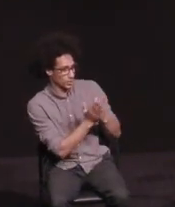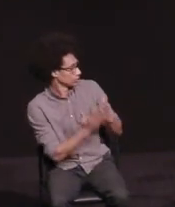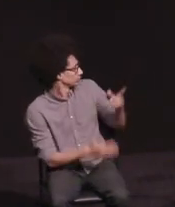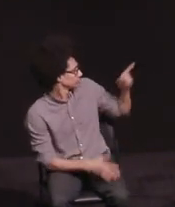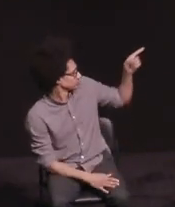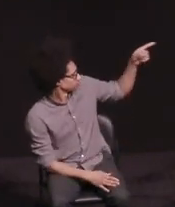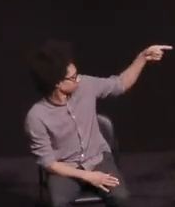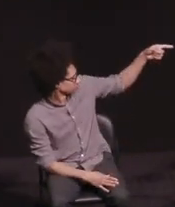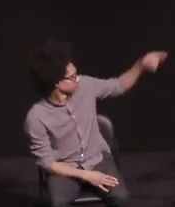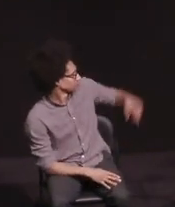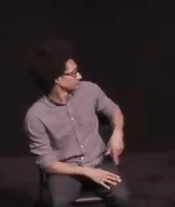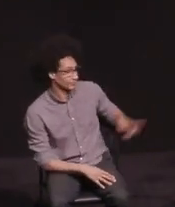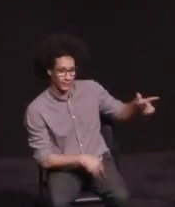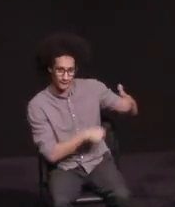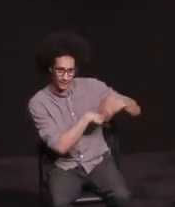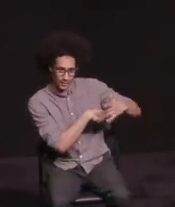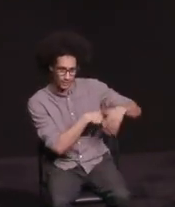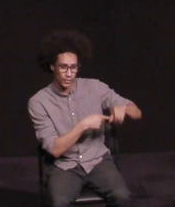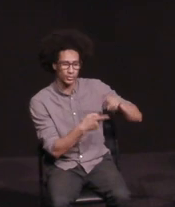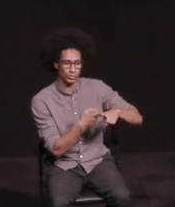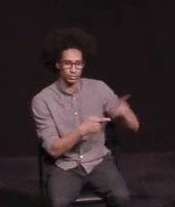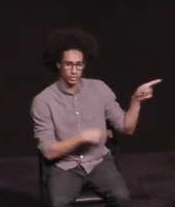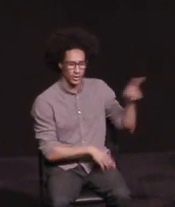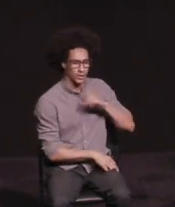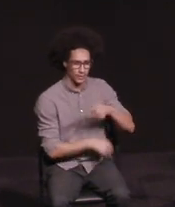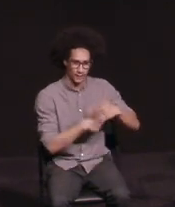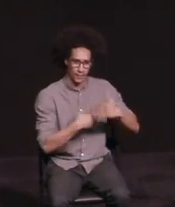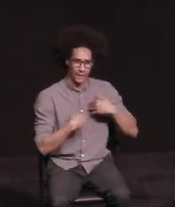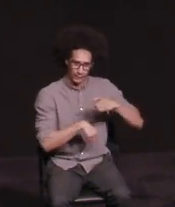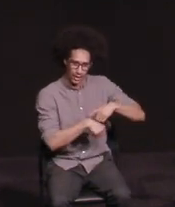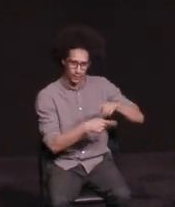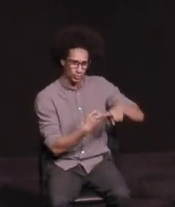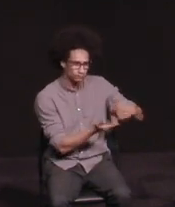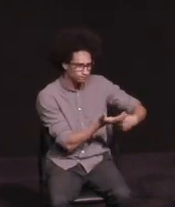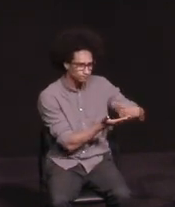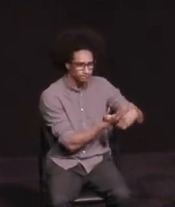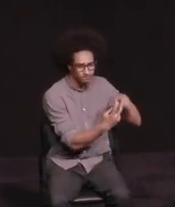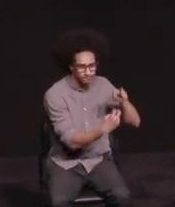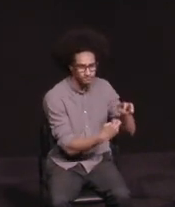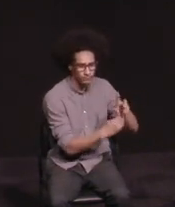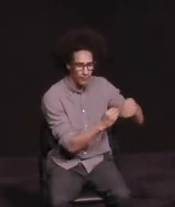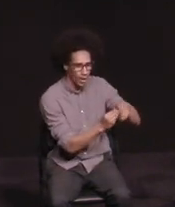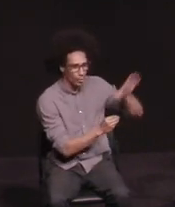available to talk afterwards about her books and other